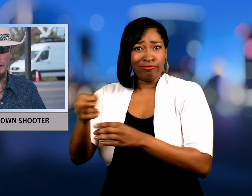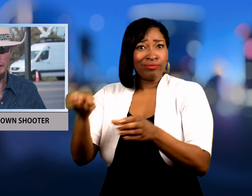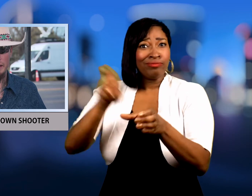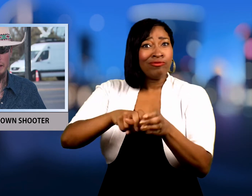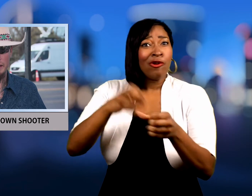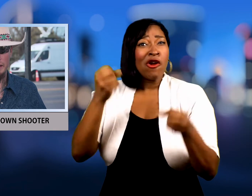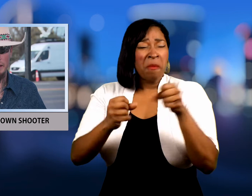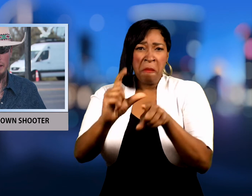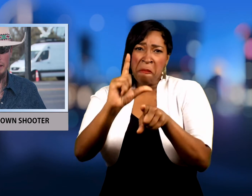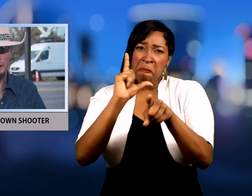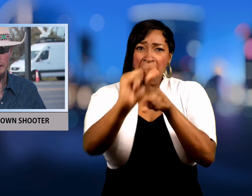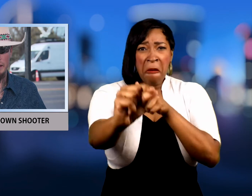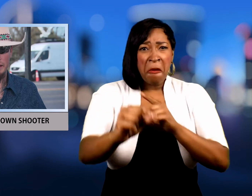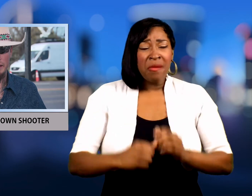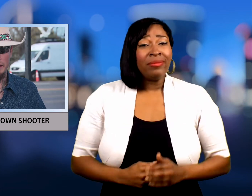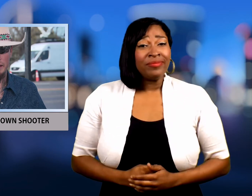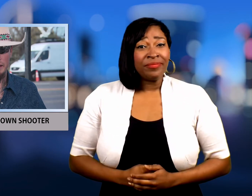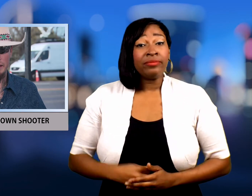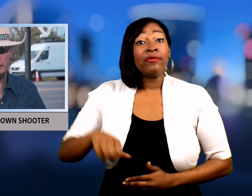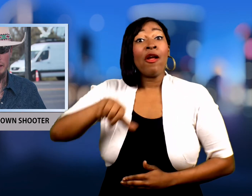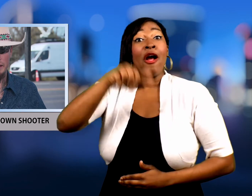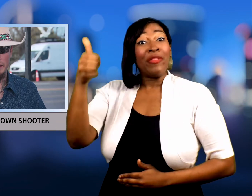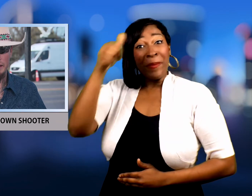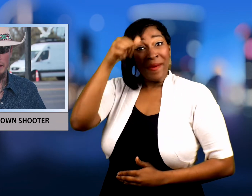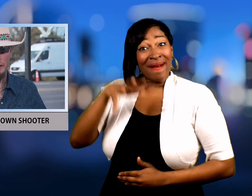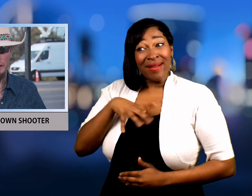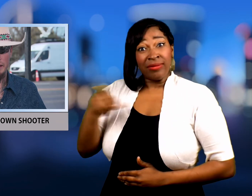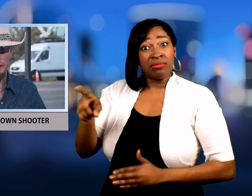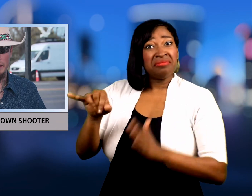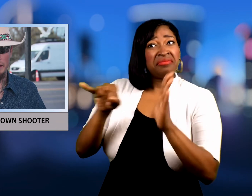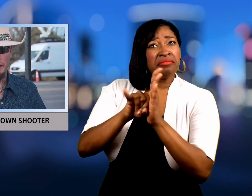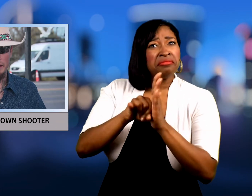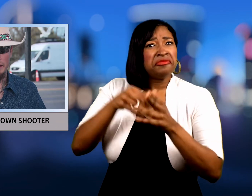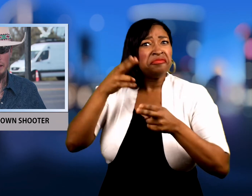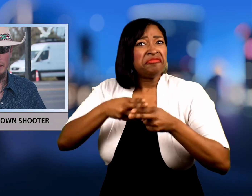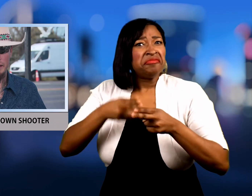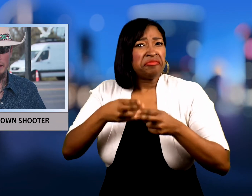car and took off. The other man, who has not yet been identified,